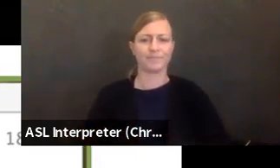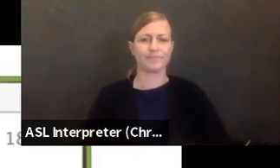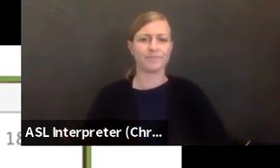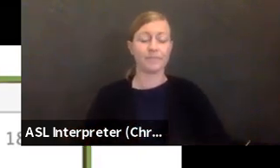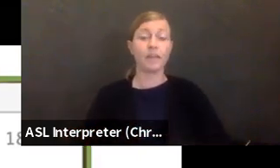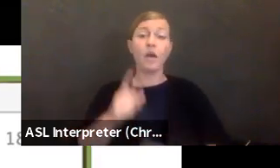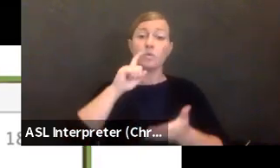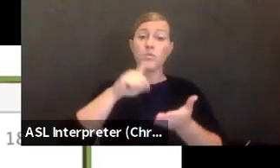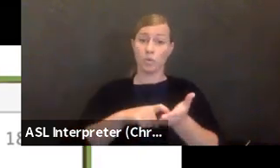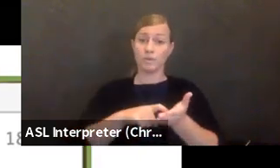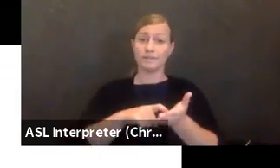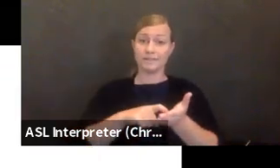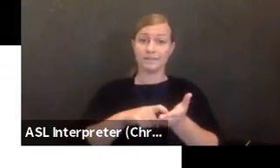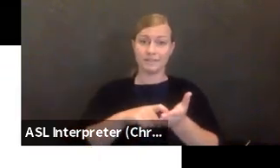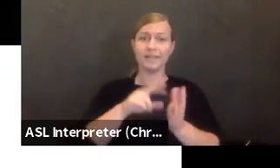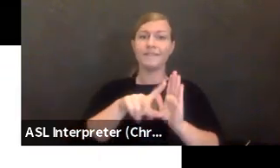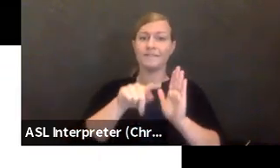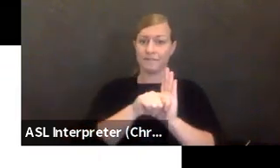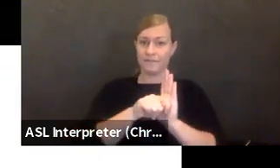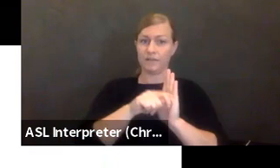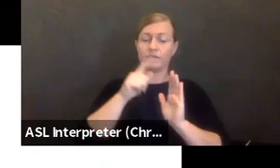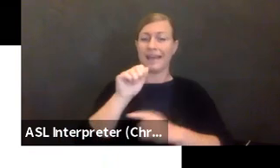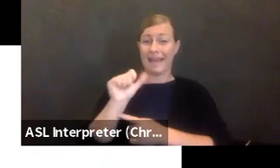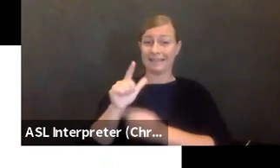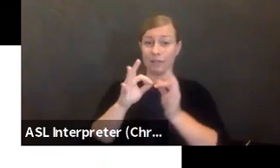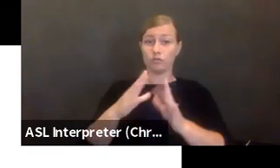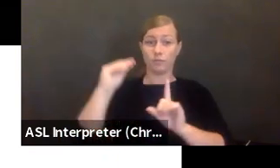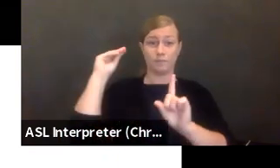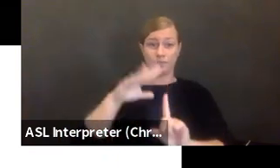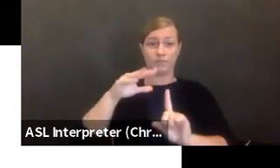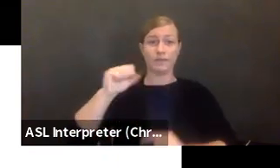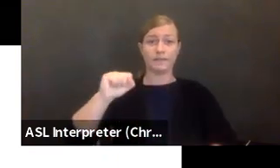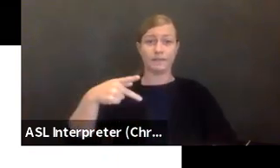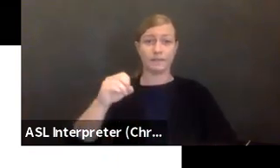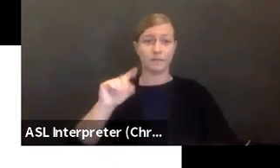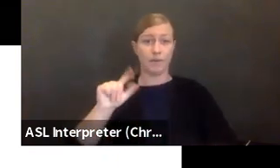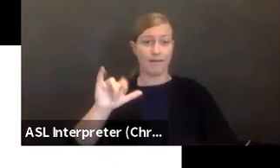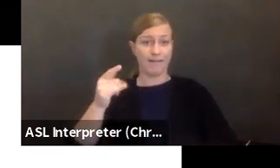every 15 minutes so be aware